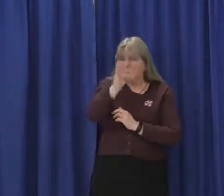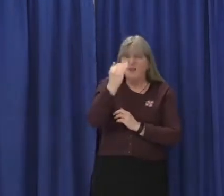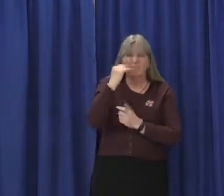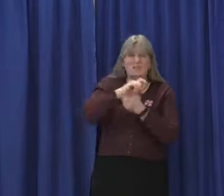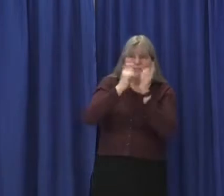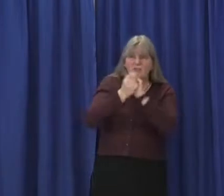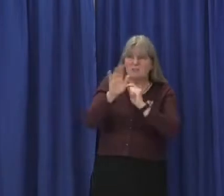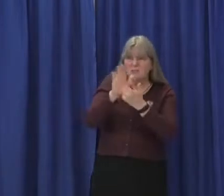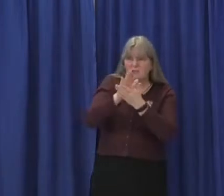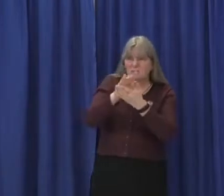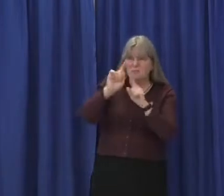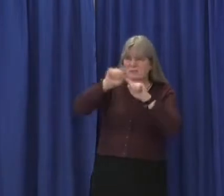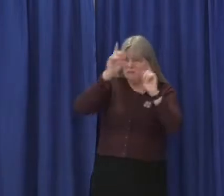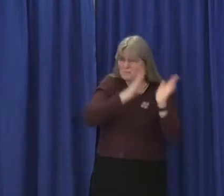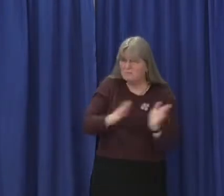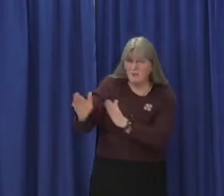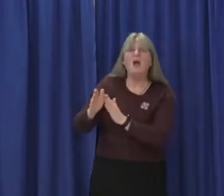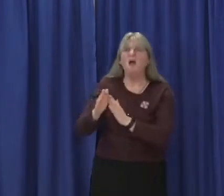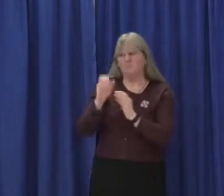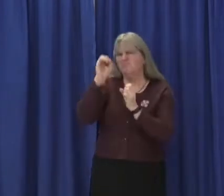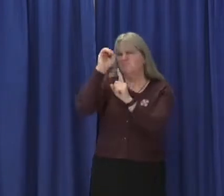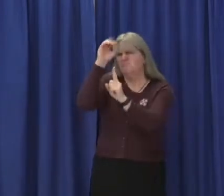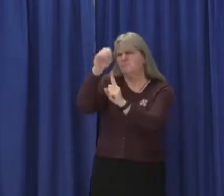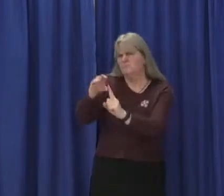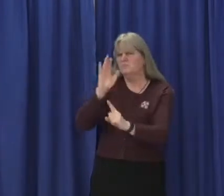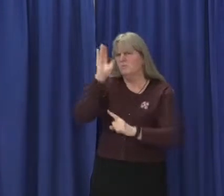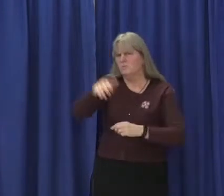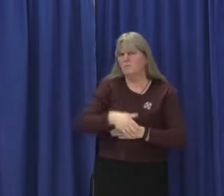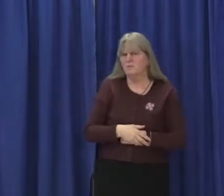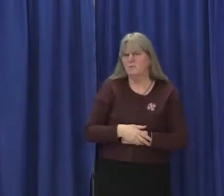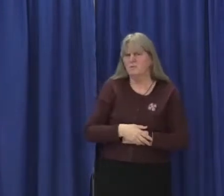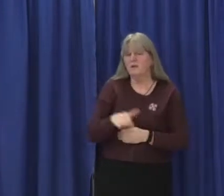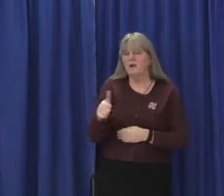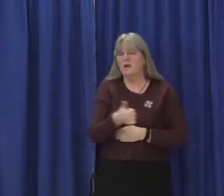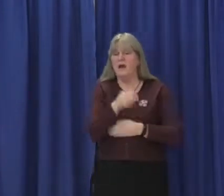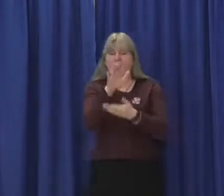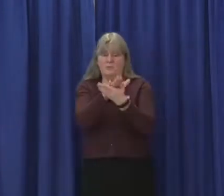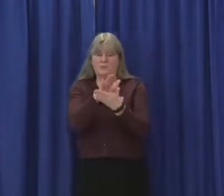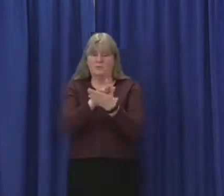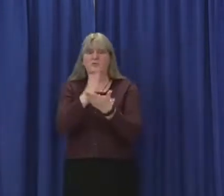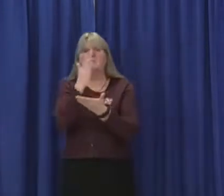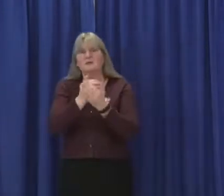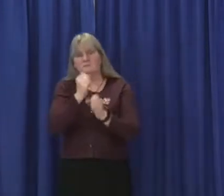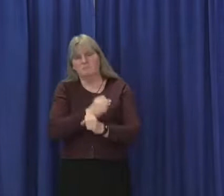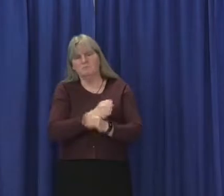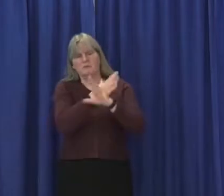their school's operations. We expect other schools to shift to remote learning for short periods due to similar